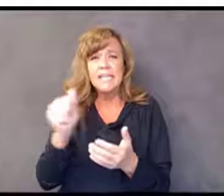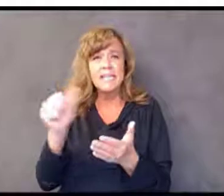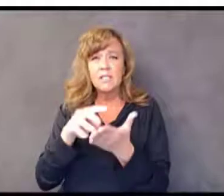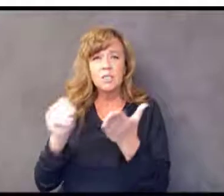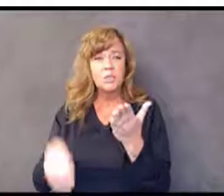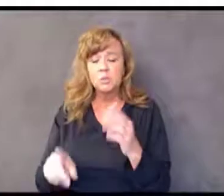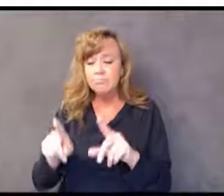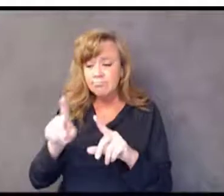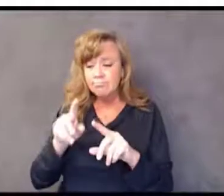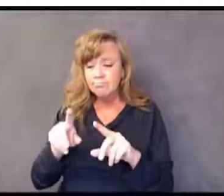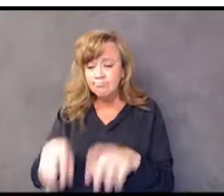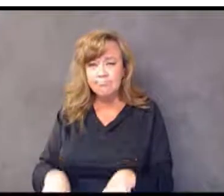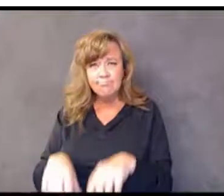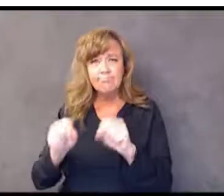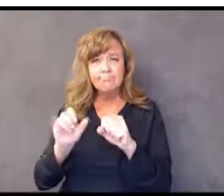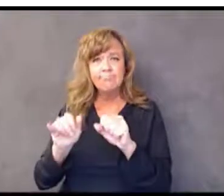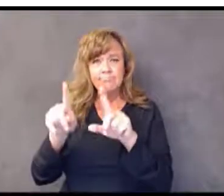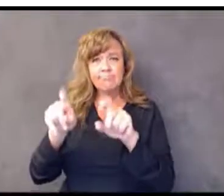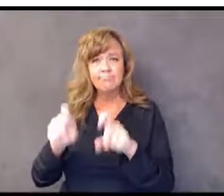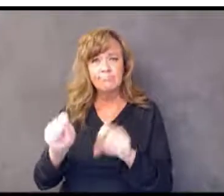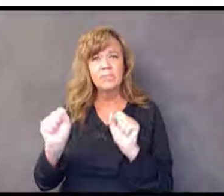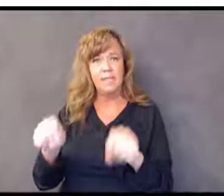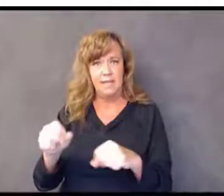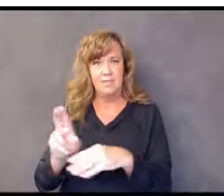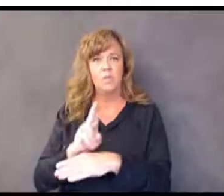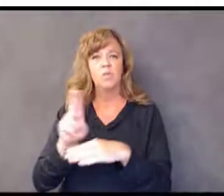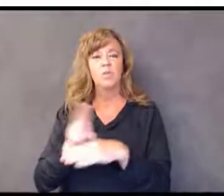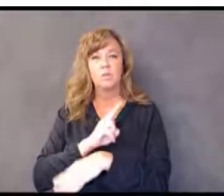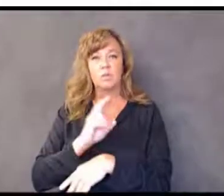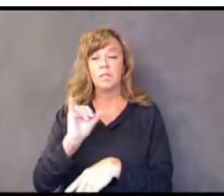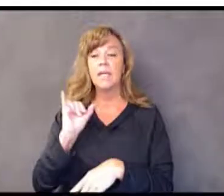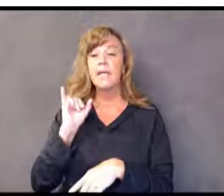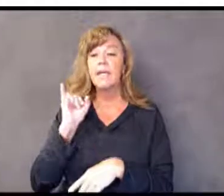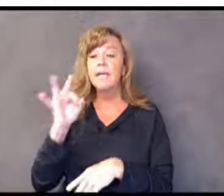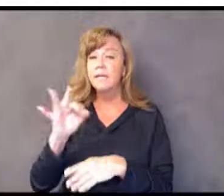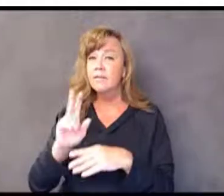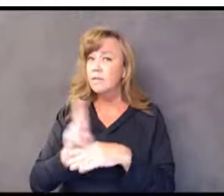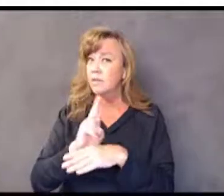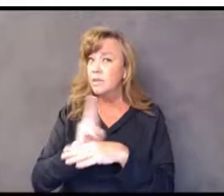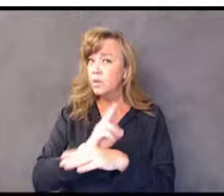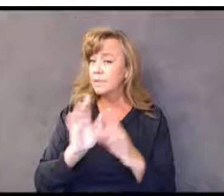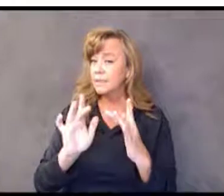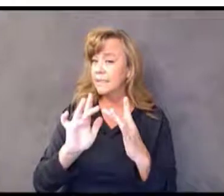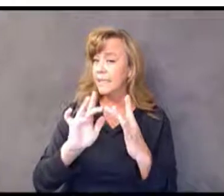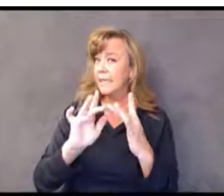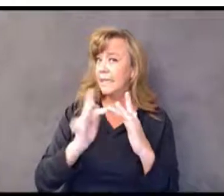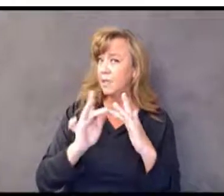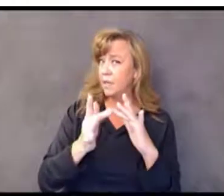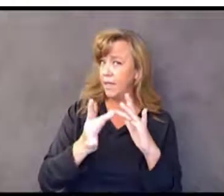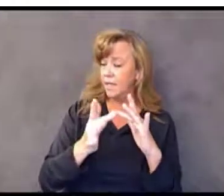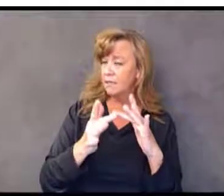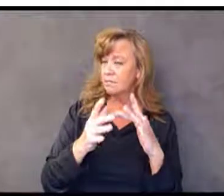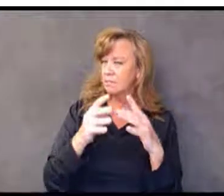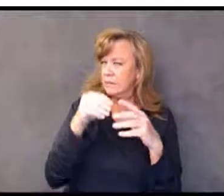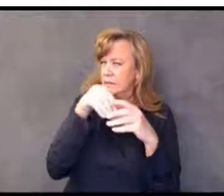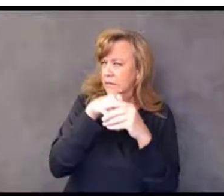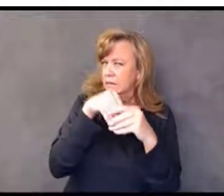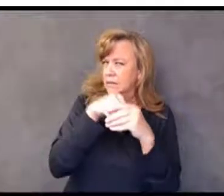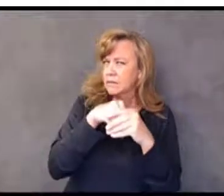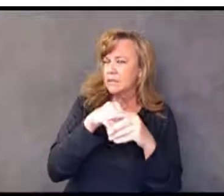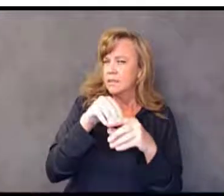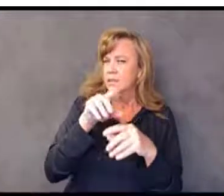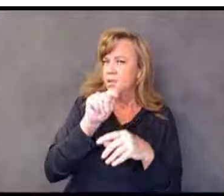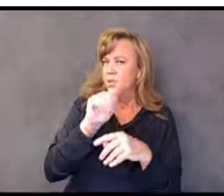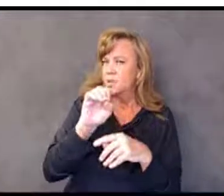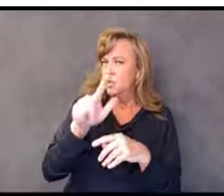Web-based administration of the IRI is available as an embedded universal tool for the IRI.